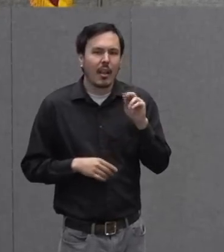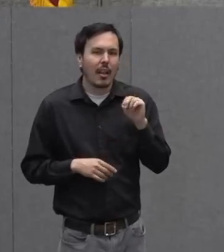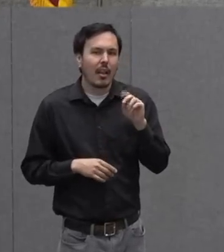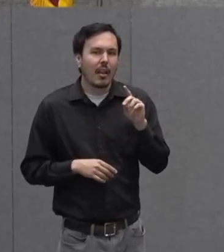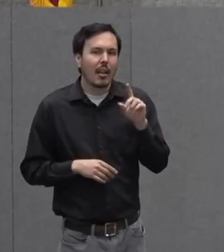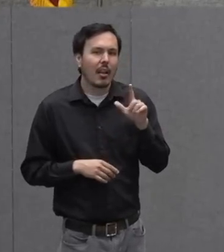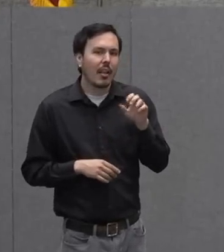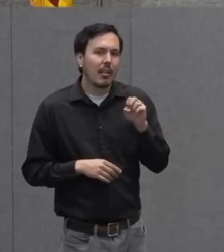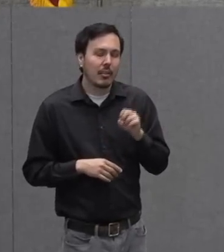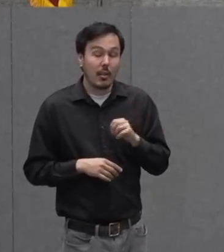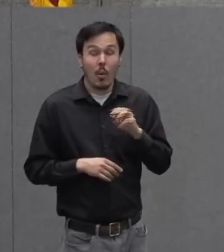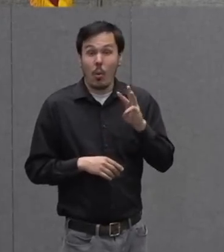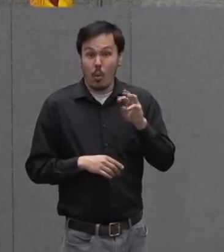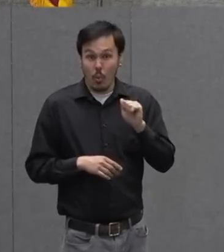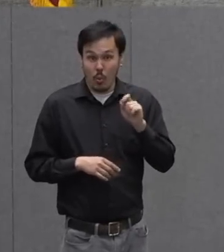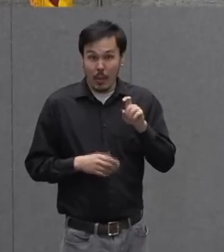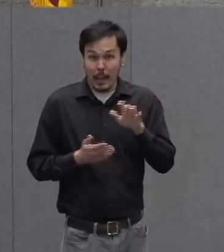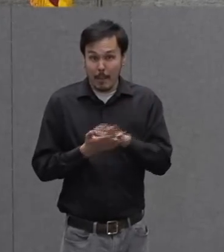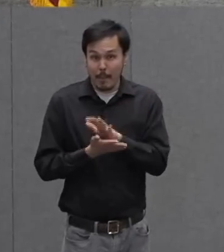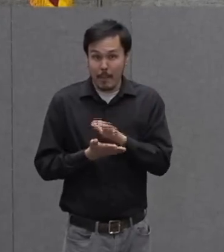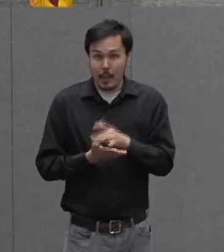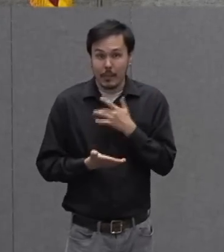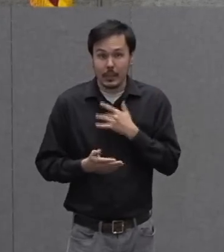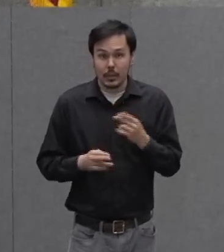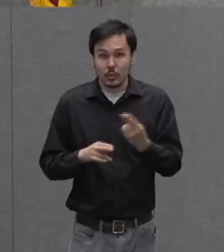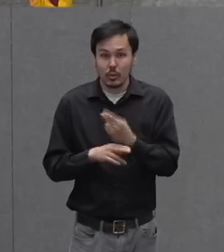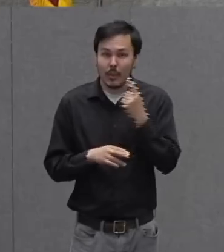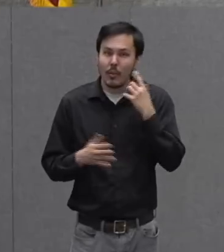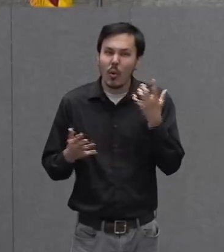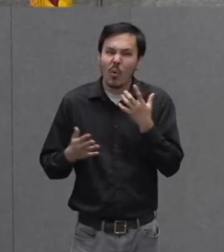Wax paper is usually used for cold food.